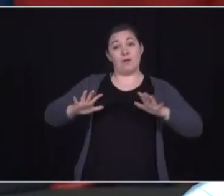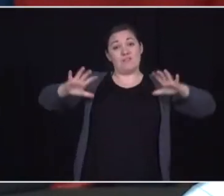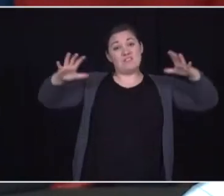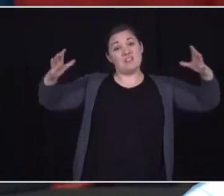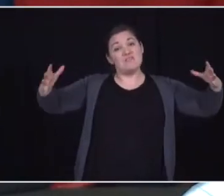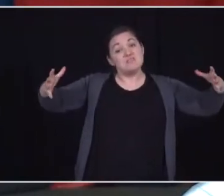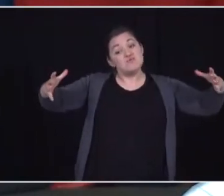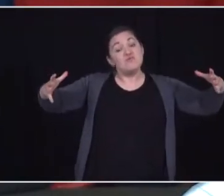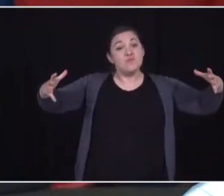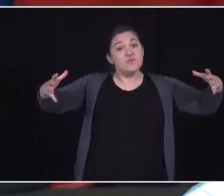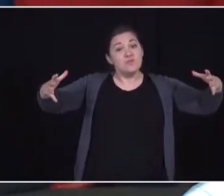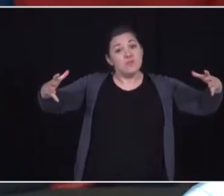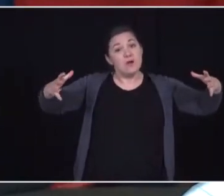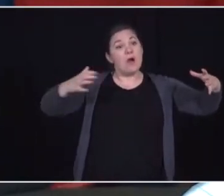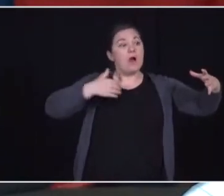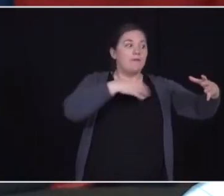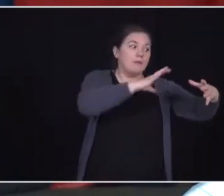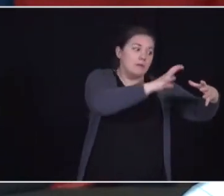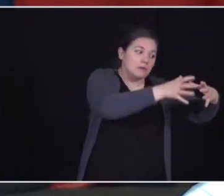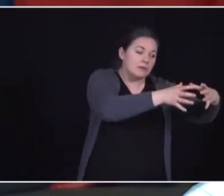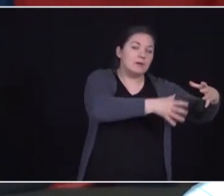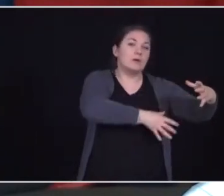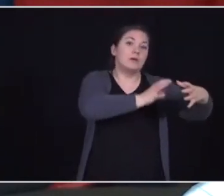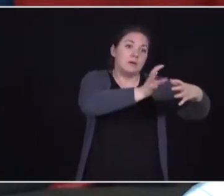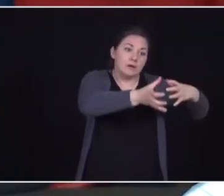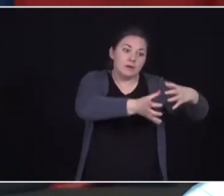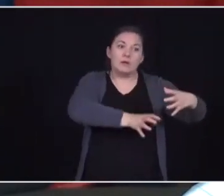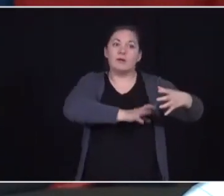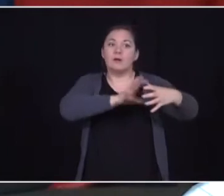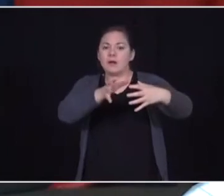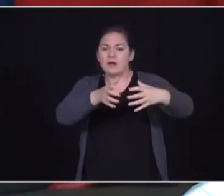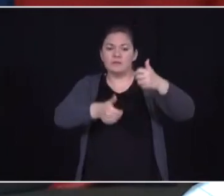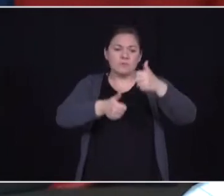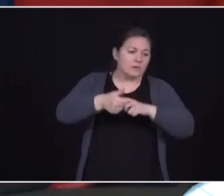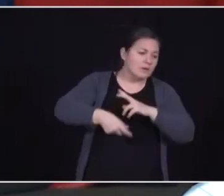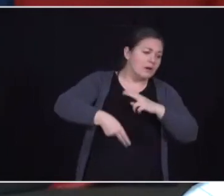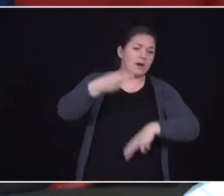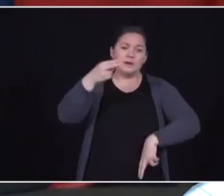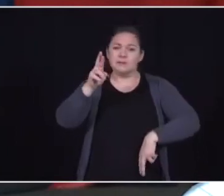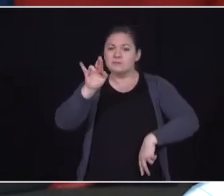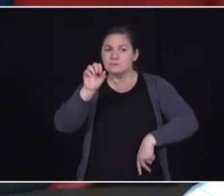what group they will be. It will not be down to the visual level when